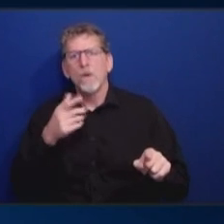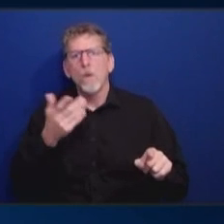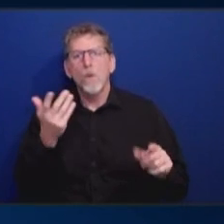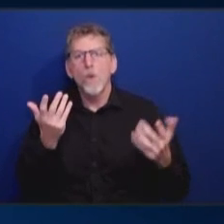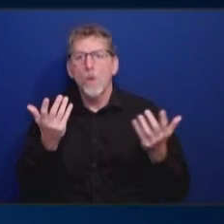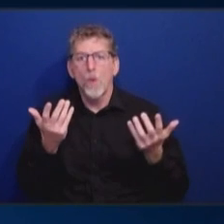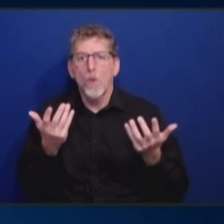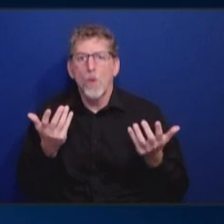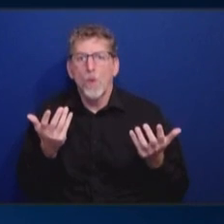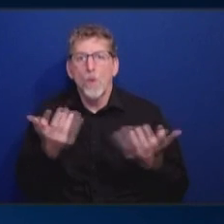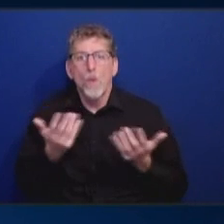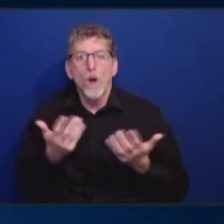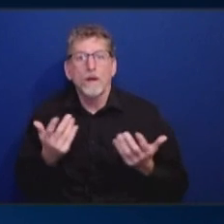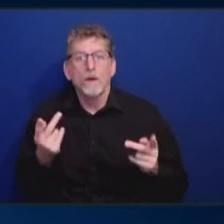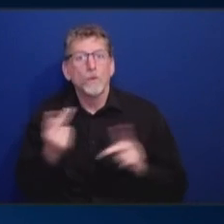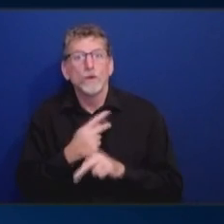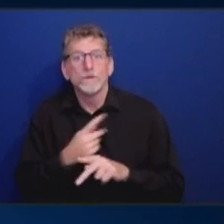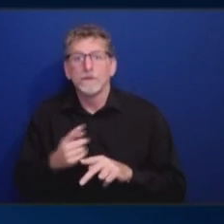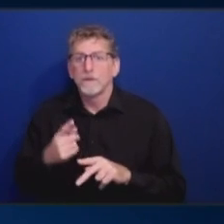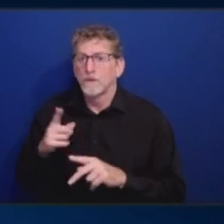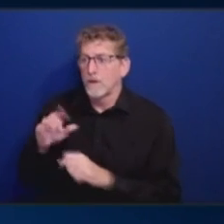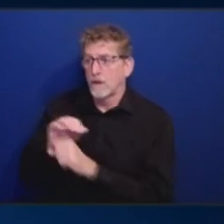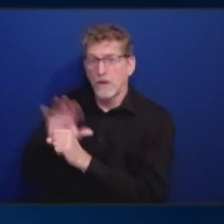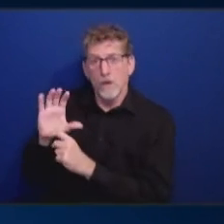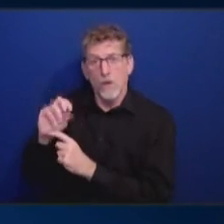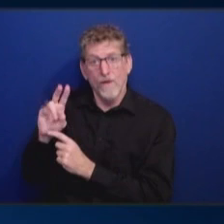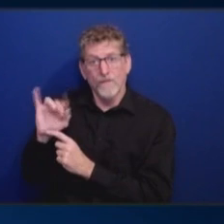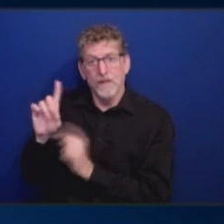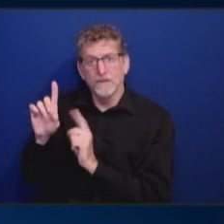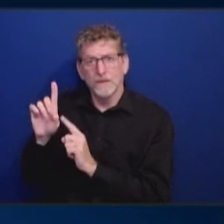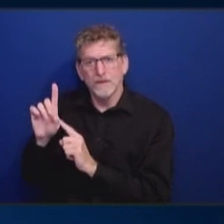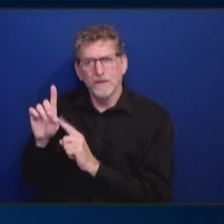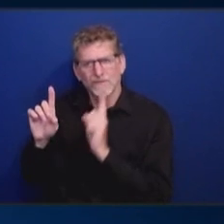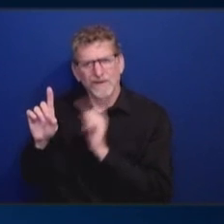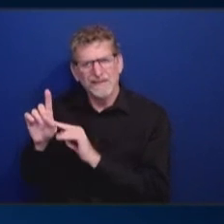to being in an extreme event, to being exposed to wildfire smoke, et cetera.